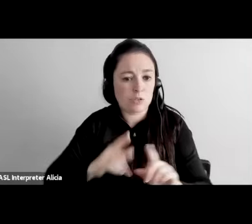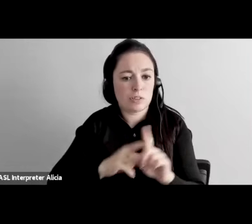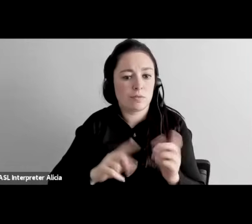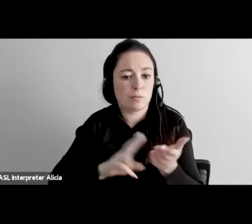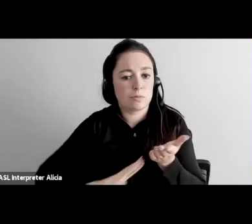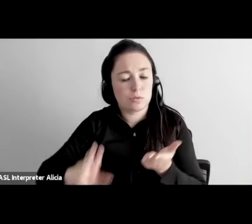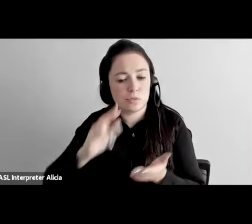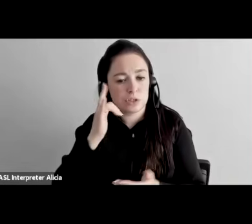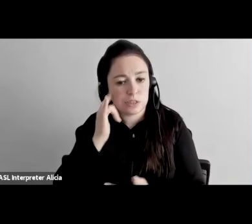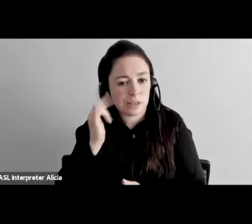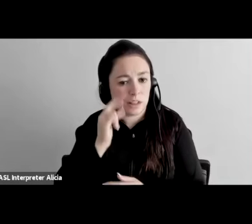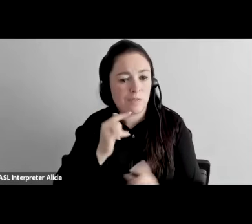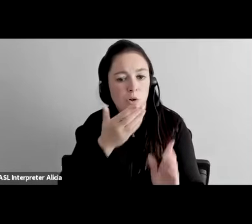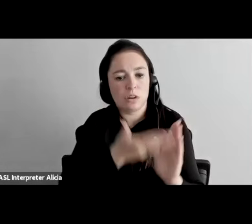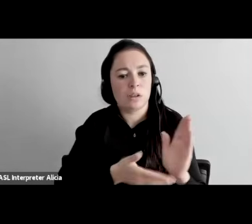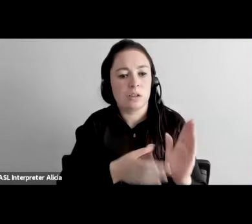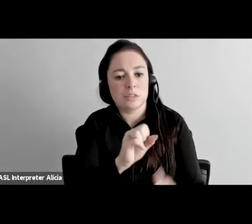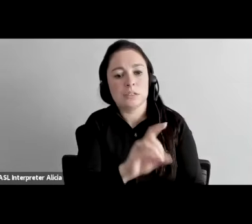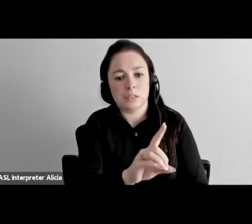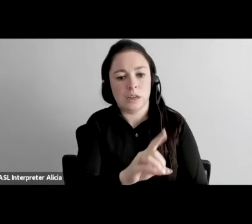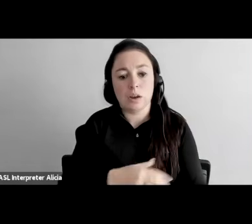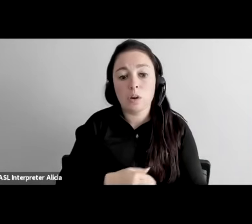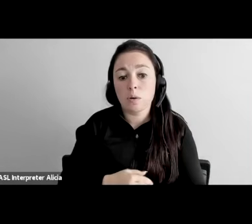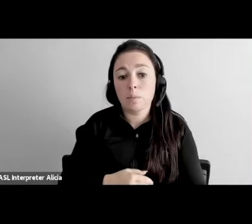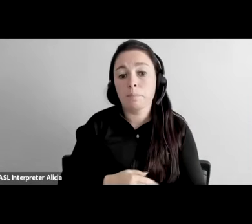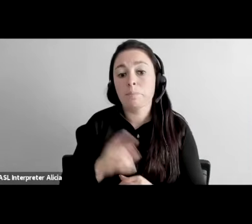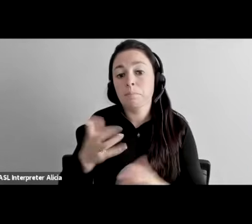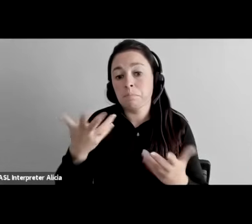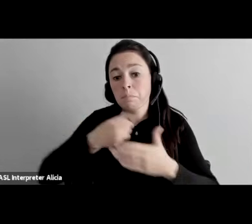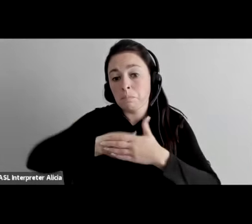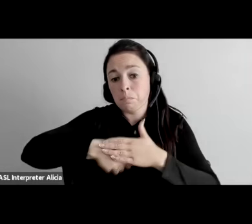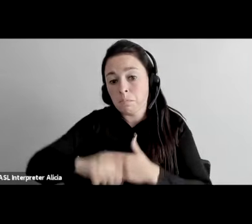in 2019, she started sharing adaptive parenting